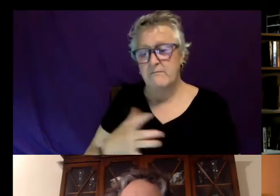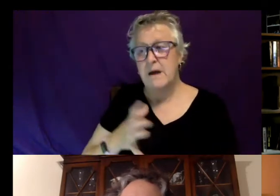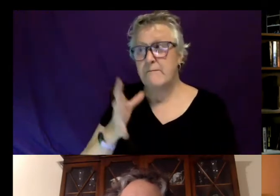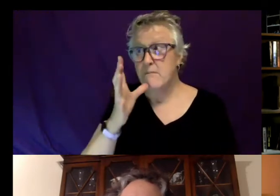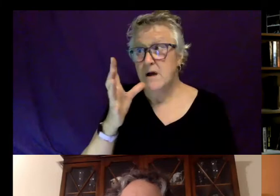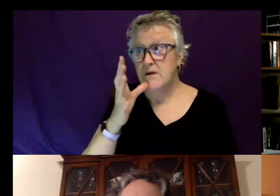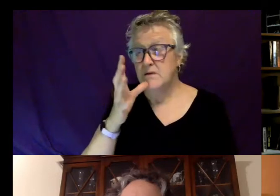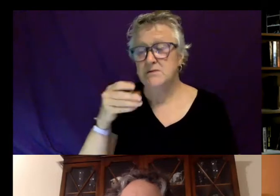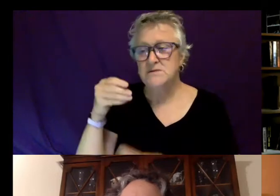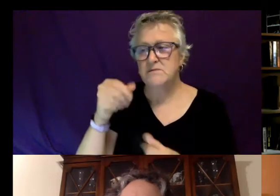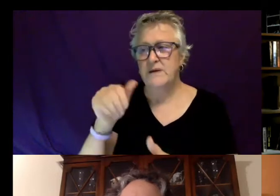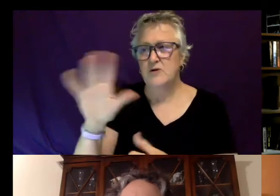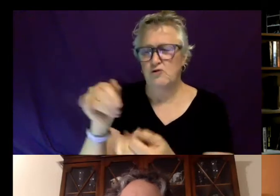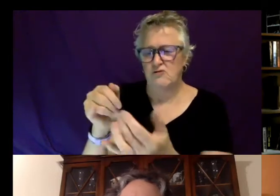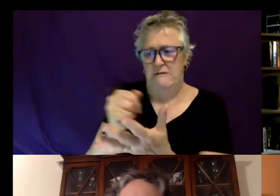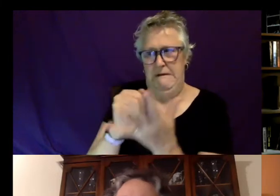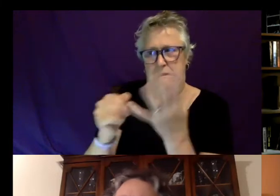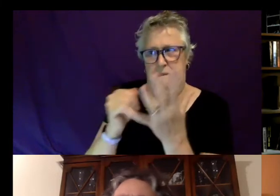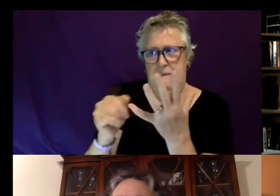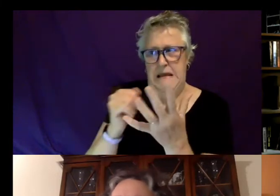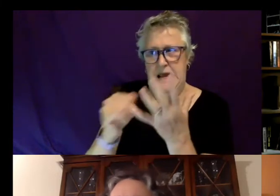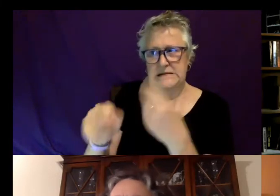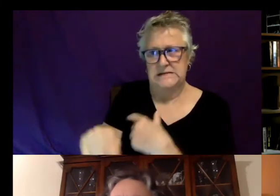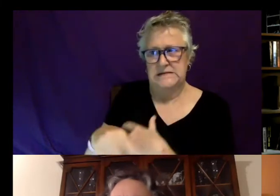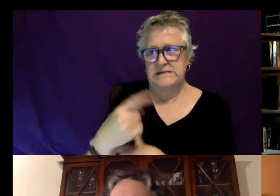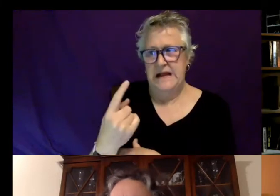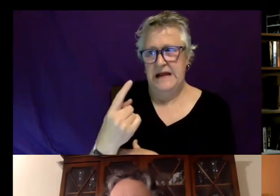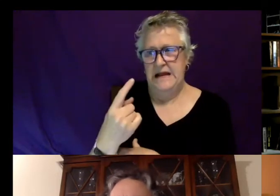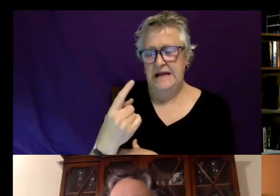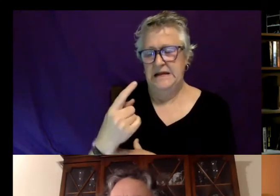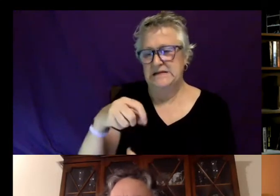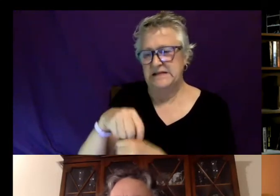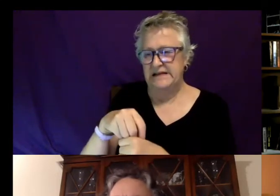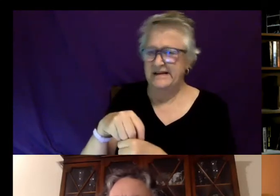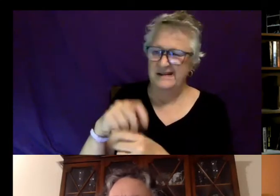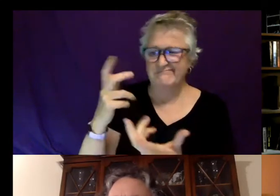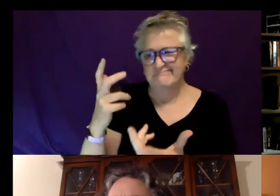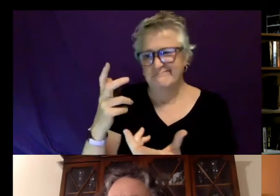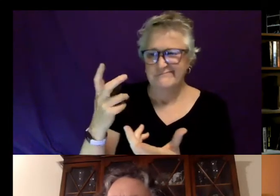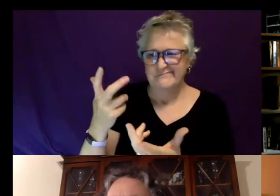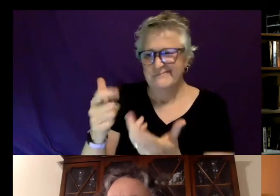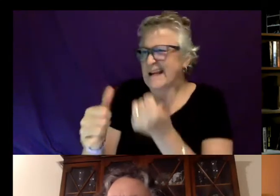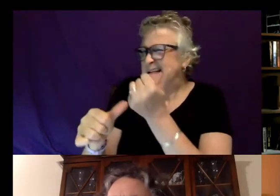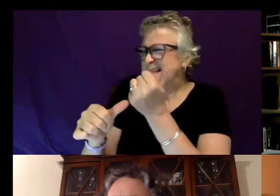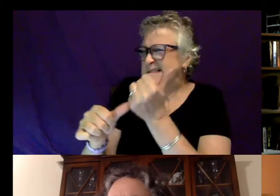in kind of an assisted situation, and was surrounded probably